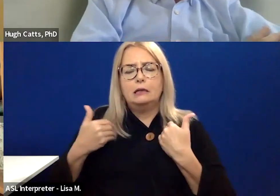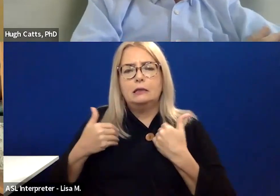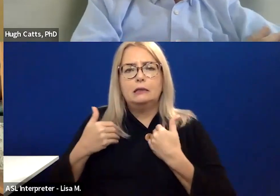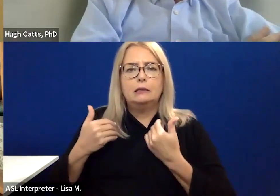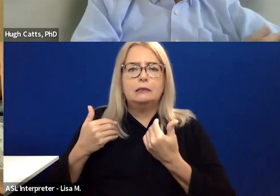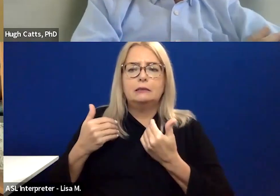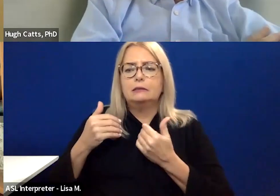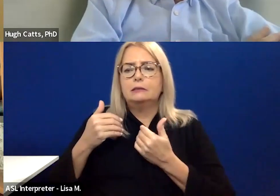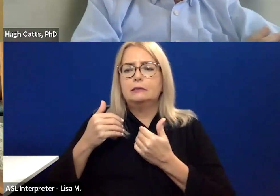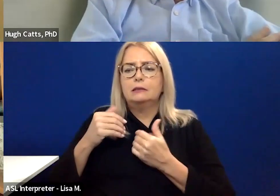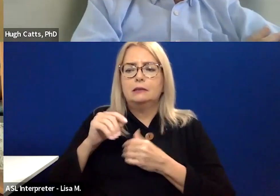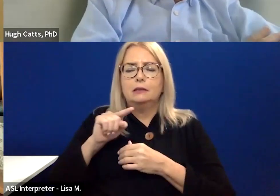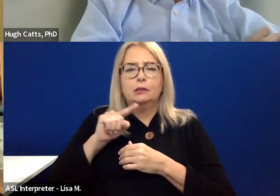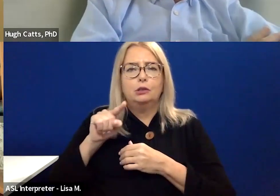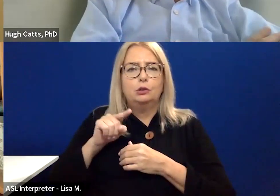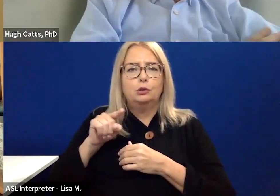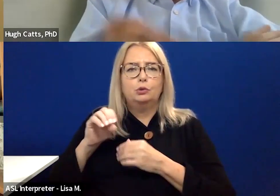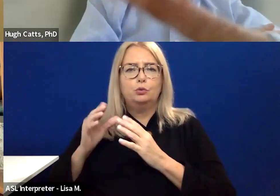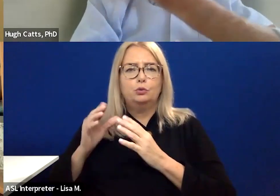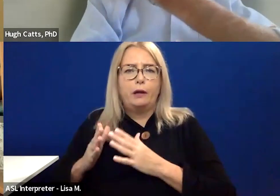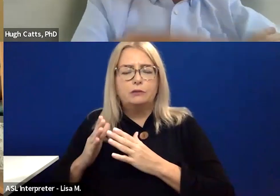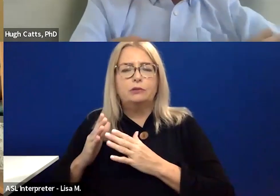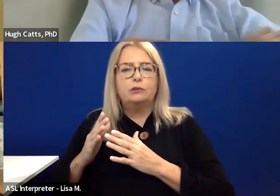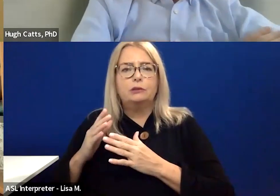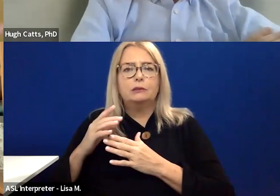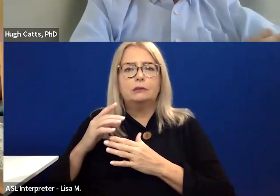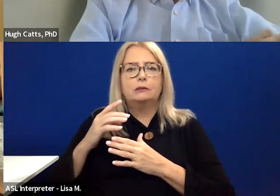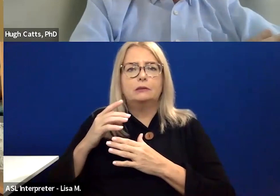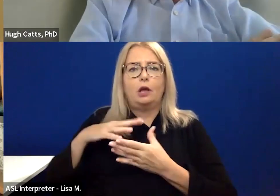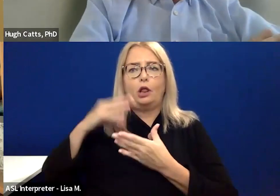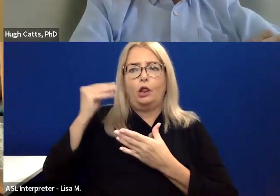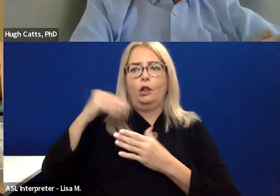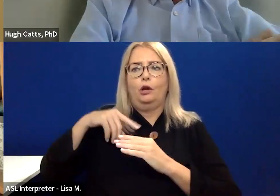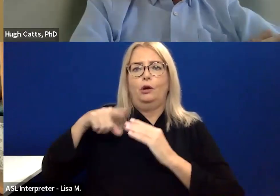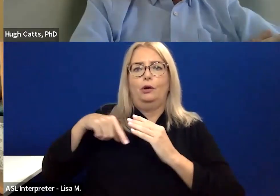characteristics of animals in kindergarten and then of course they're going to be applying that